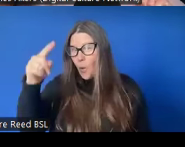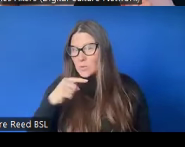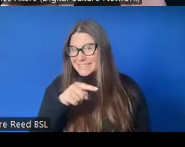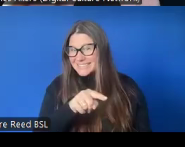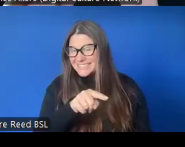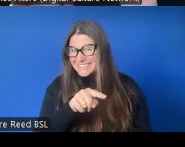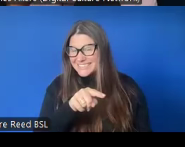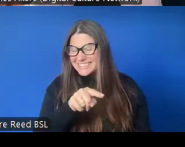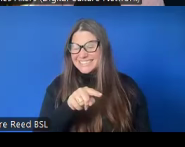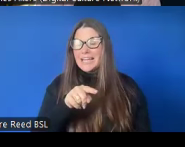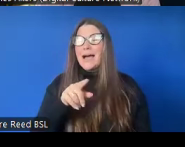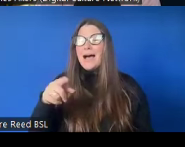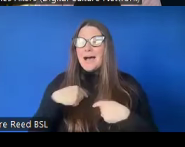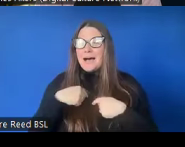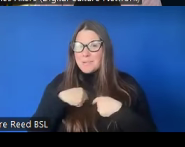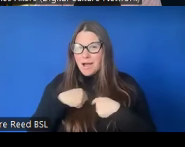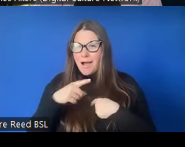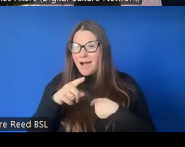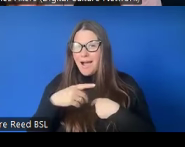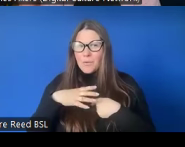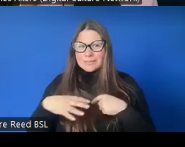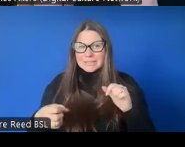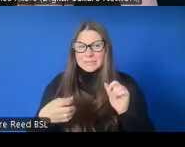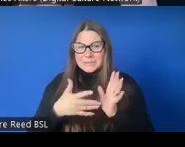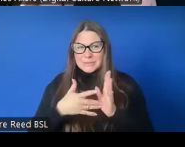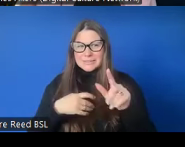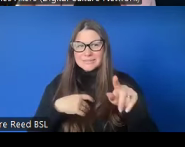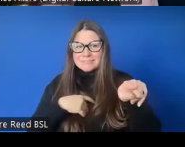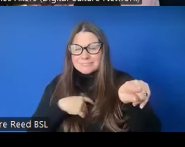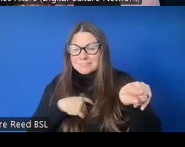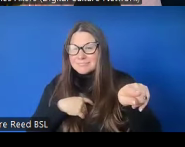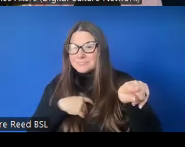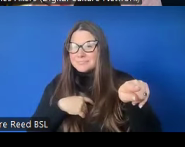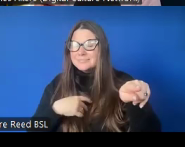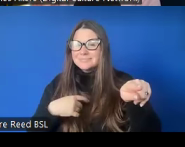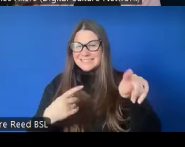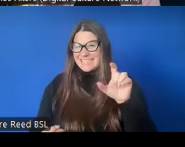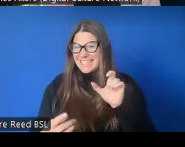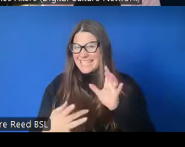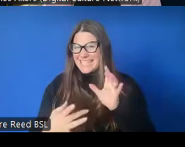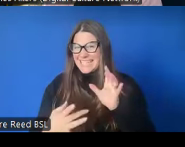but what I've done is popped these little key takeaway scorecards. In the resources,